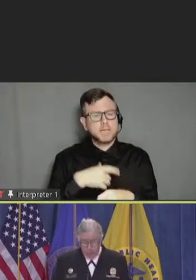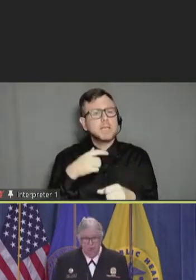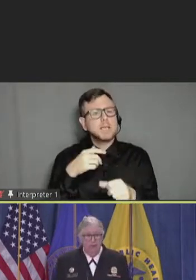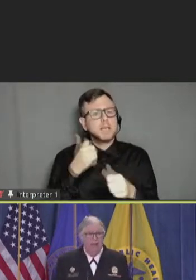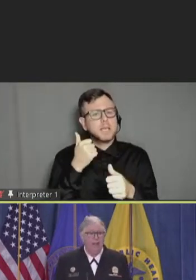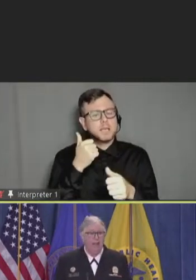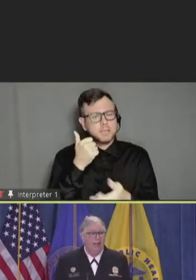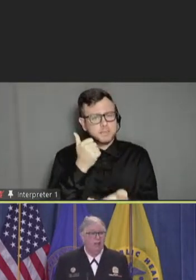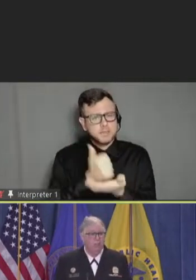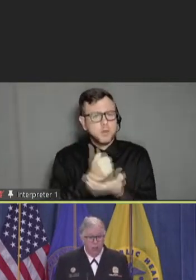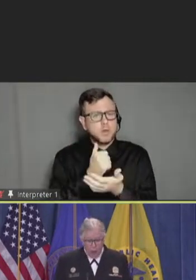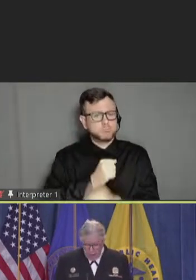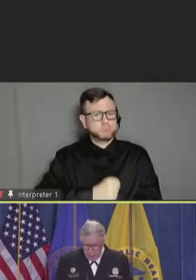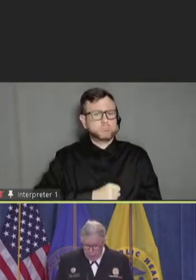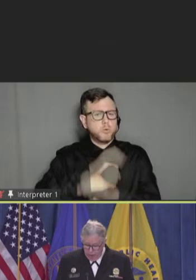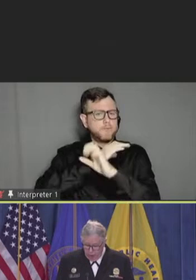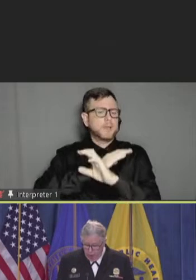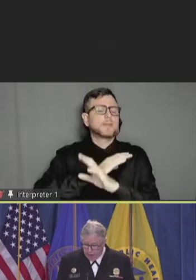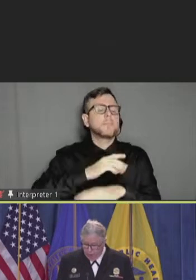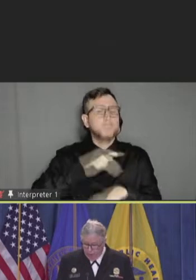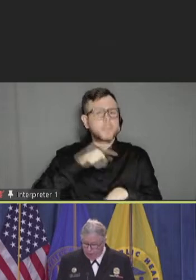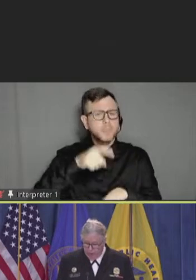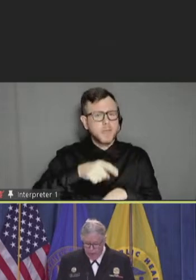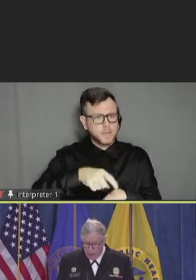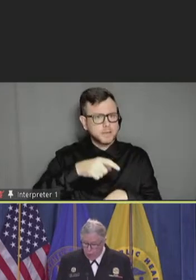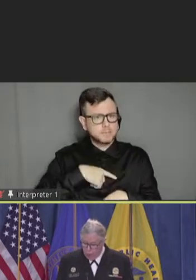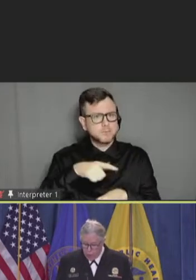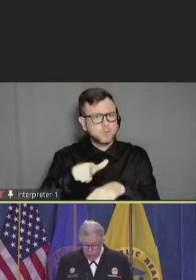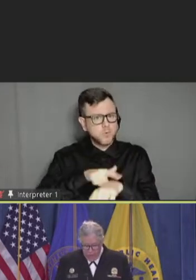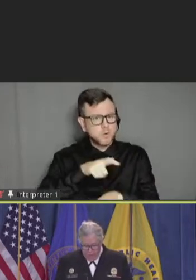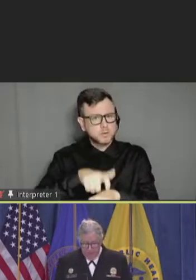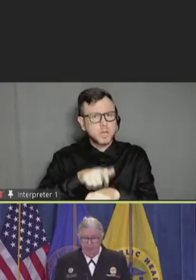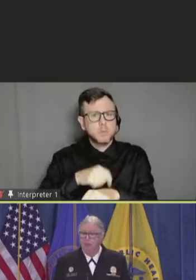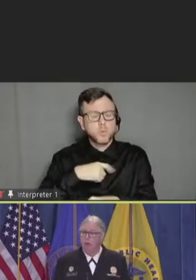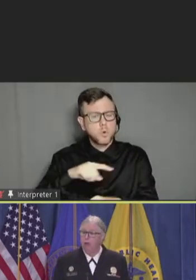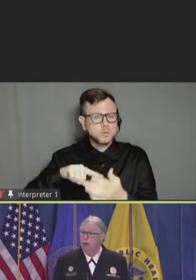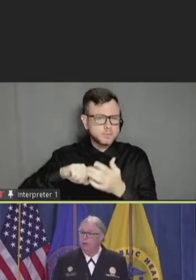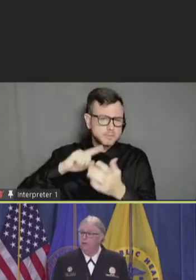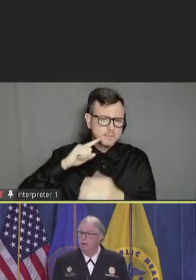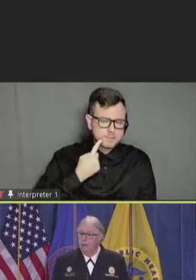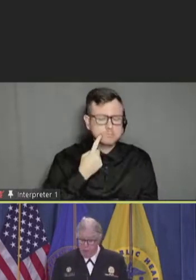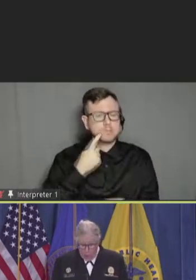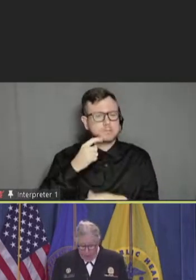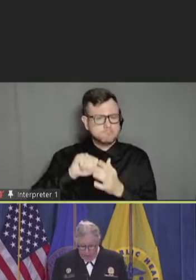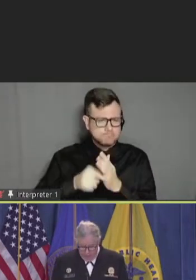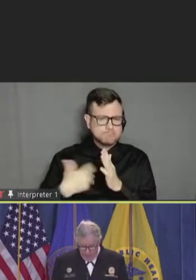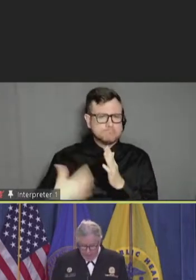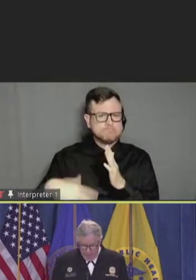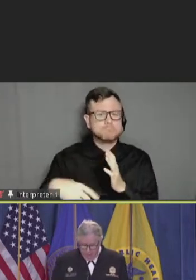Researchers at the NIH and beyond are working hard to understand who is more likely to get Long COVID and why.